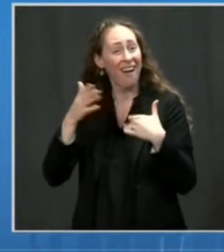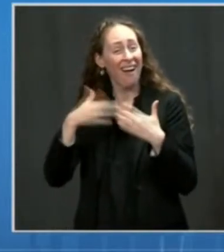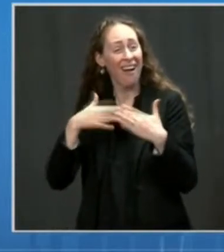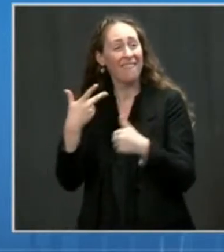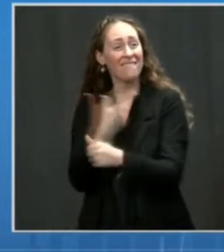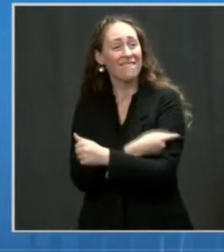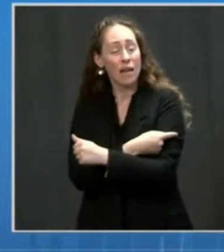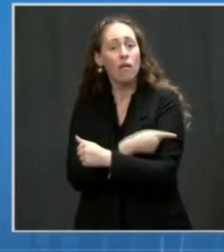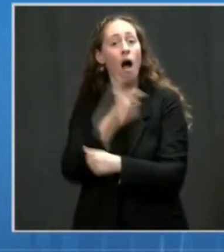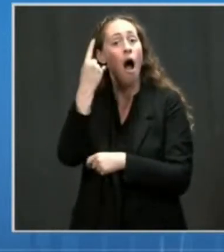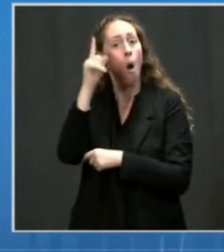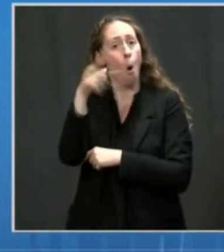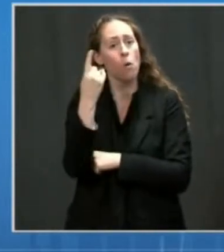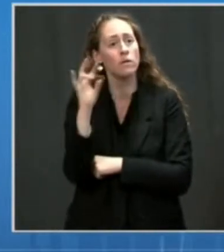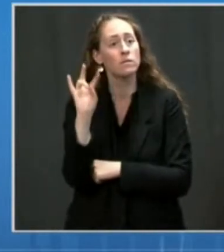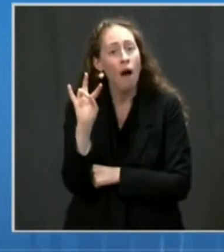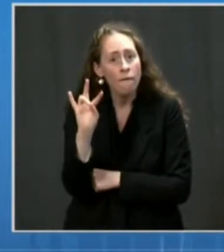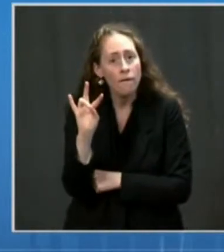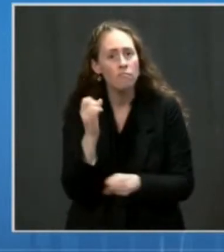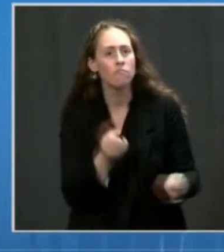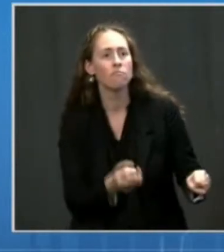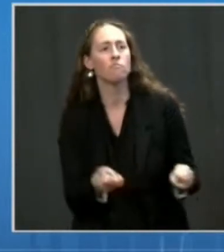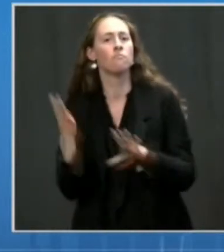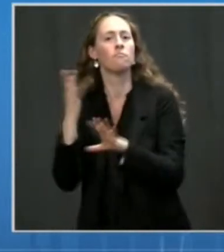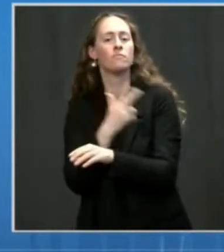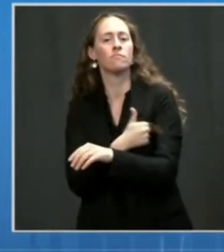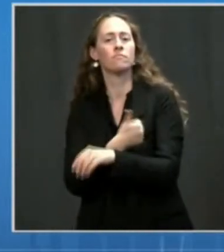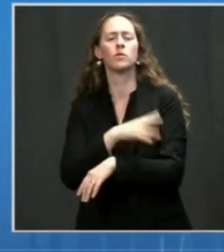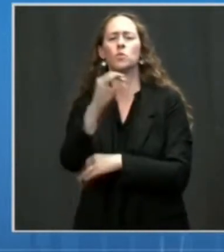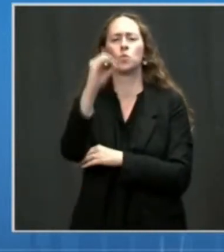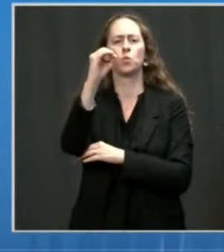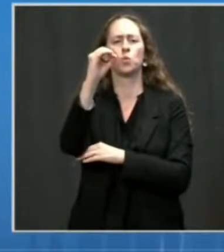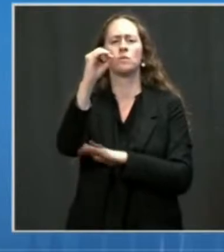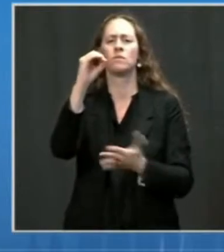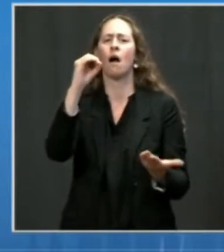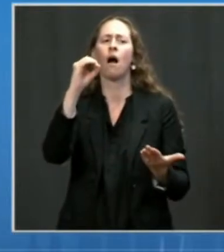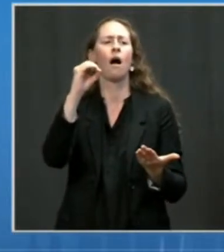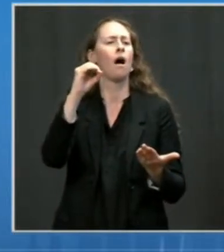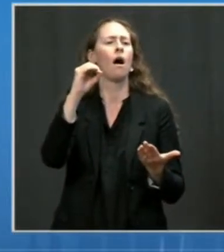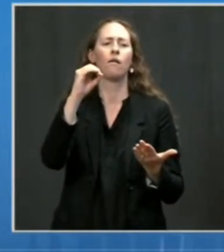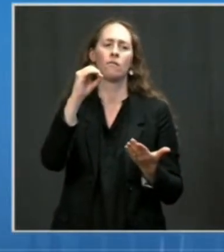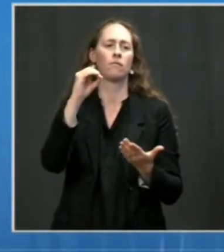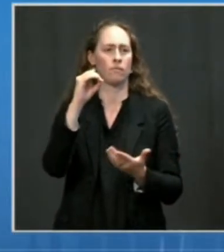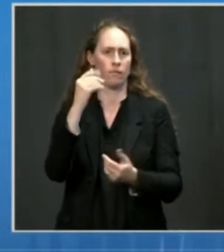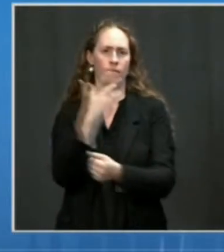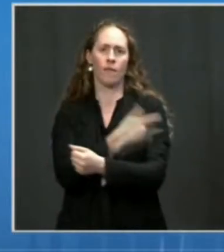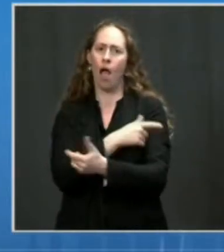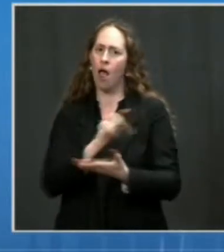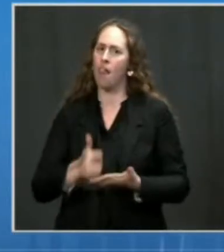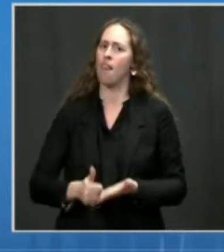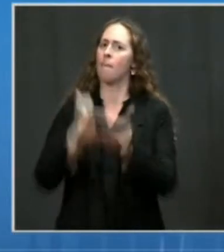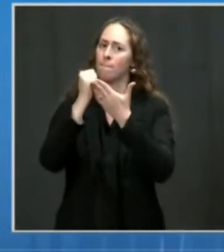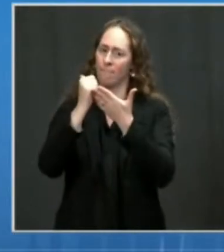OUTBREAK IN BARNSVALE COUNTY, WITH 73% OF THESE INFECTIONS IN PEOPLE WHO HAVE VACCINATED, THERE WERE ONLY SEVEN